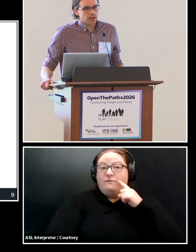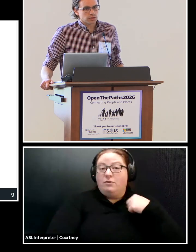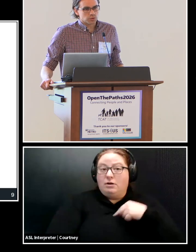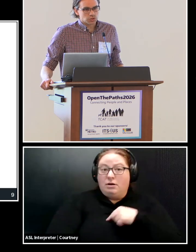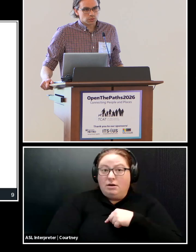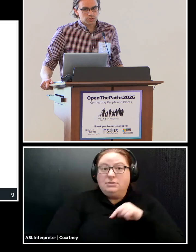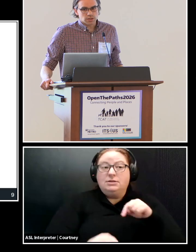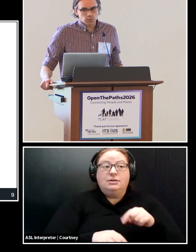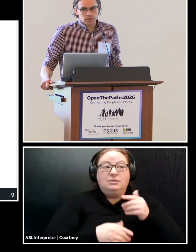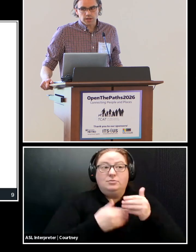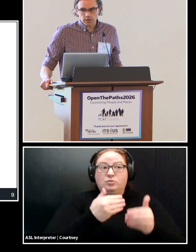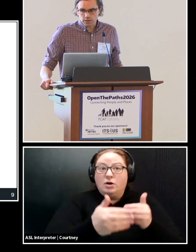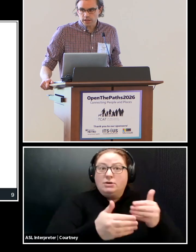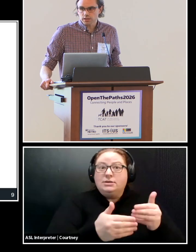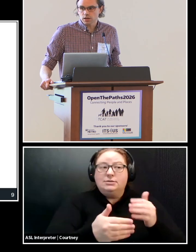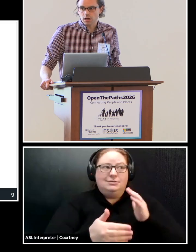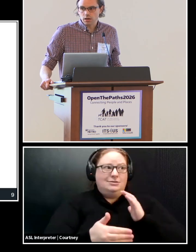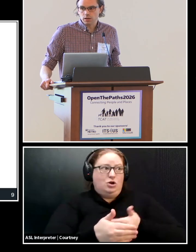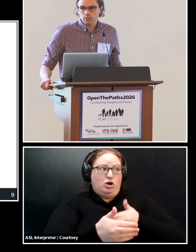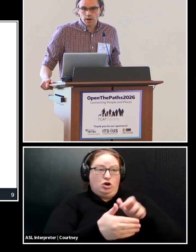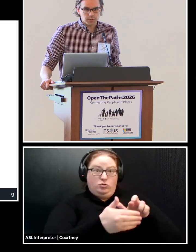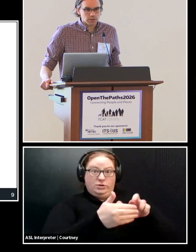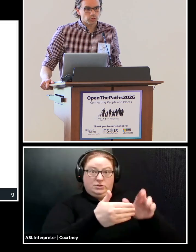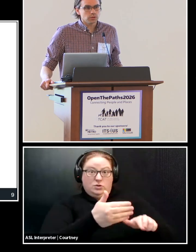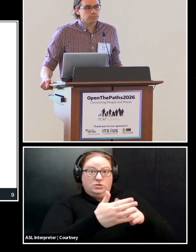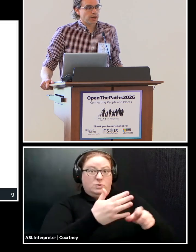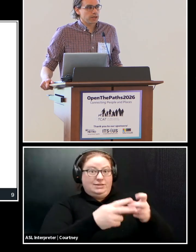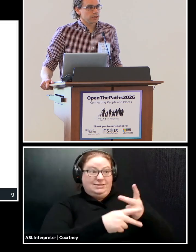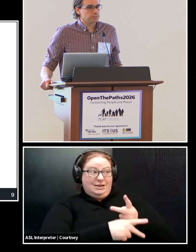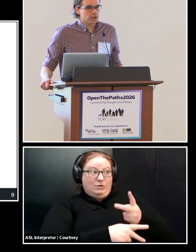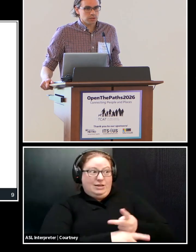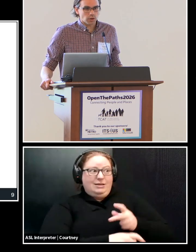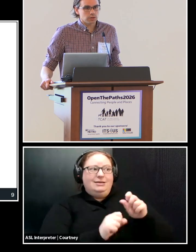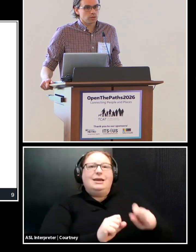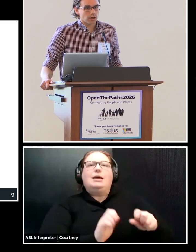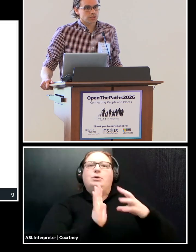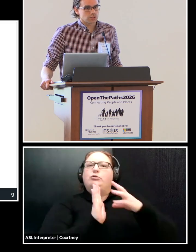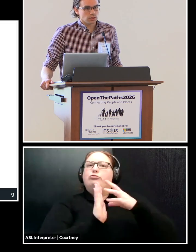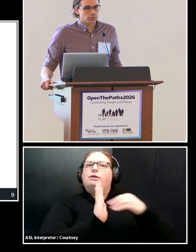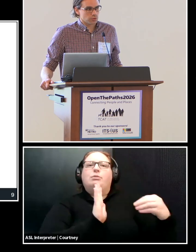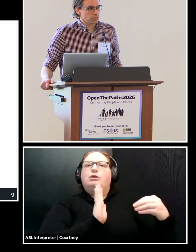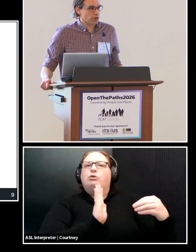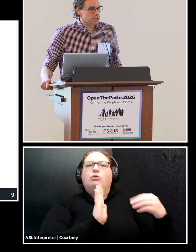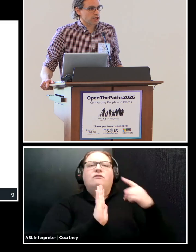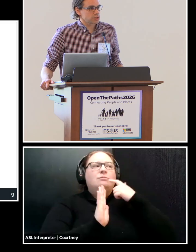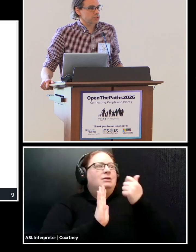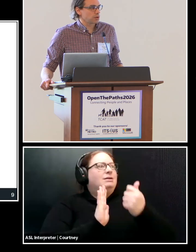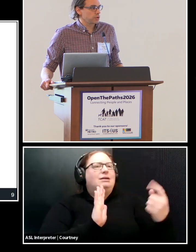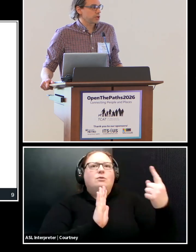uh the results that we calculate are replicable by anyone who wants to go through the process that we